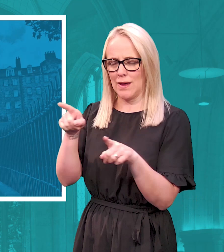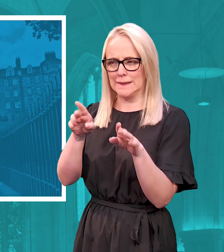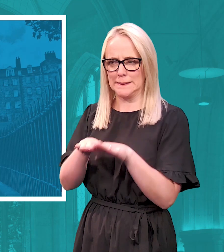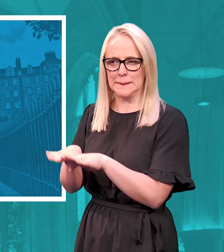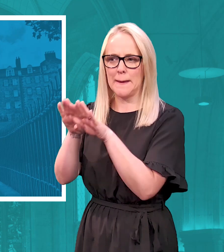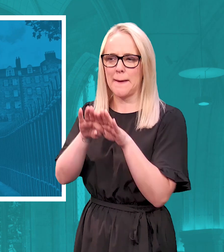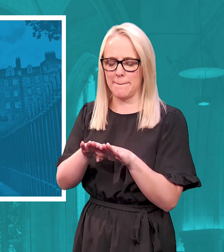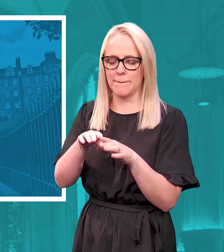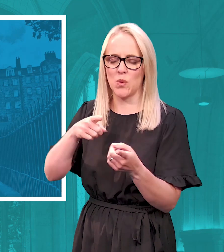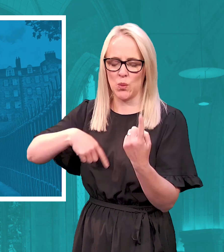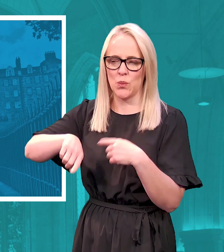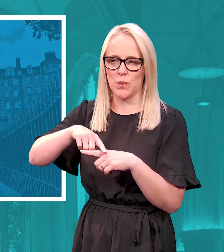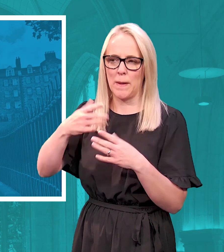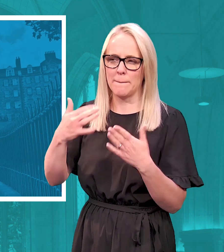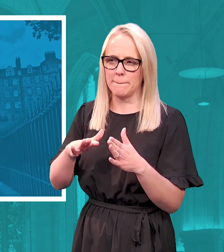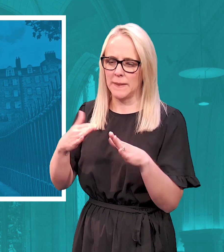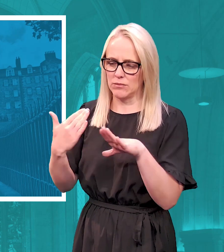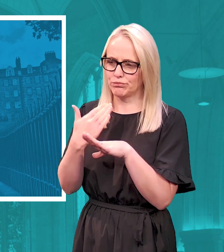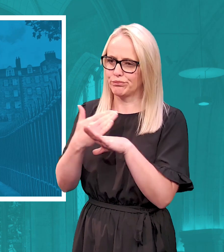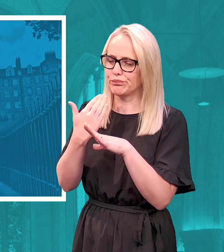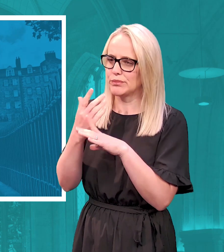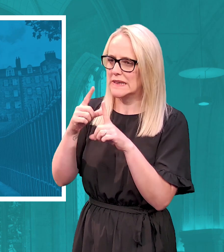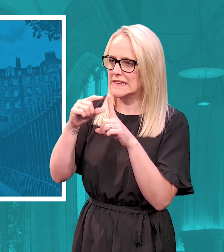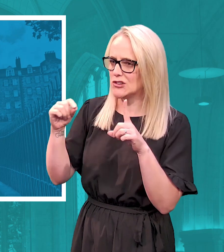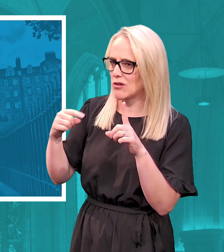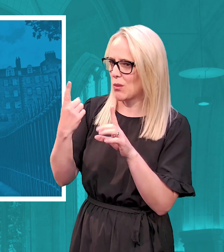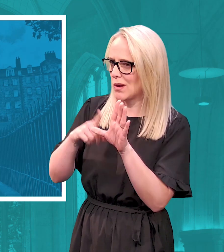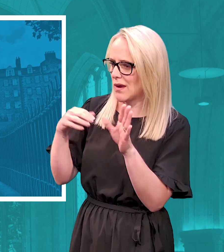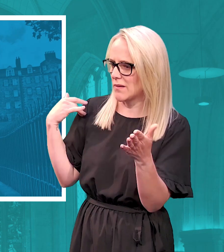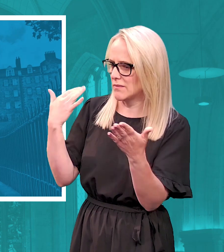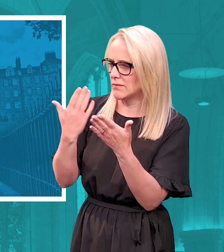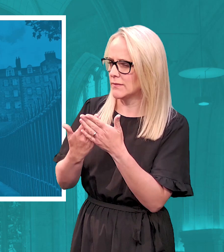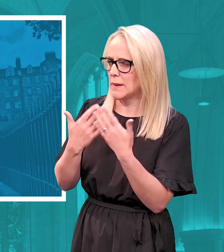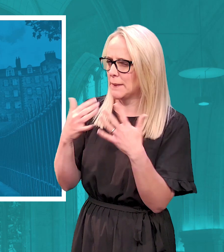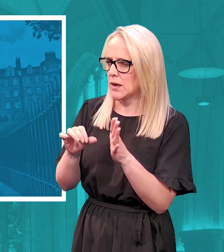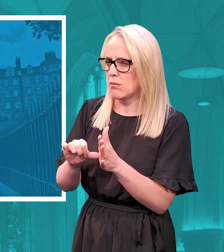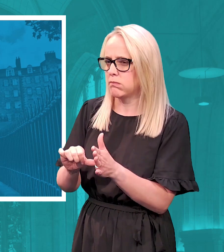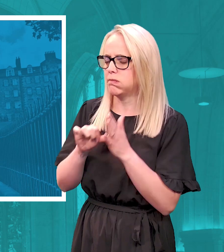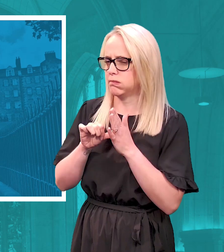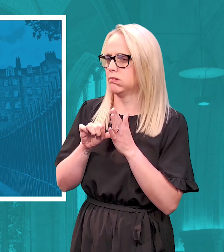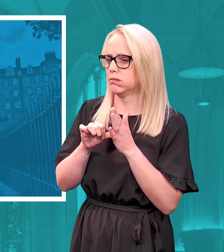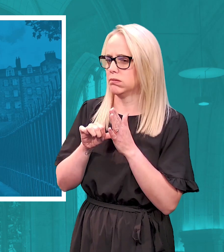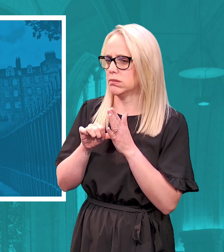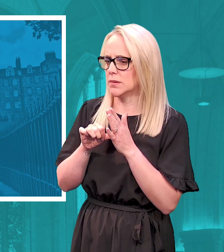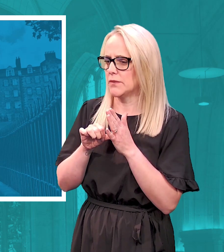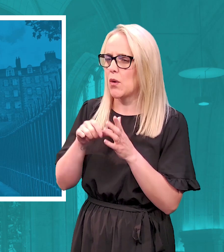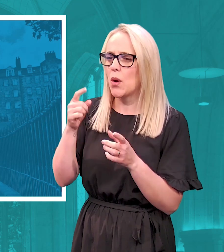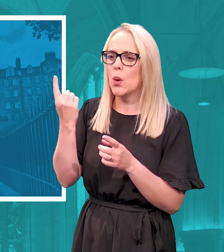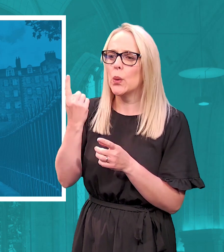mainly digitally over the last year. And it's been a difficult time for those who have been looking after our buildings.